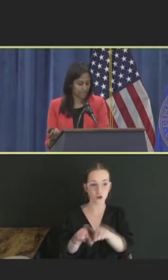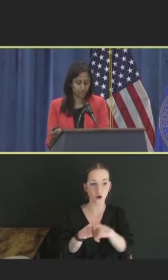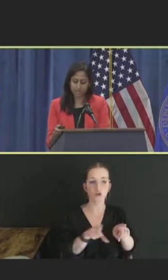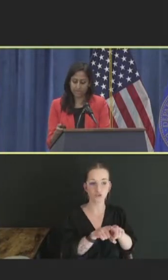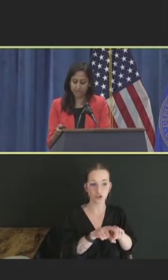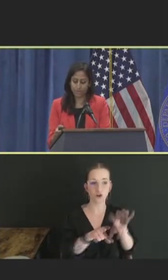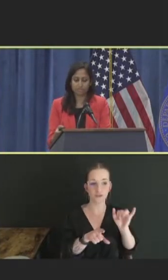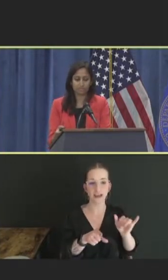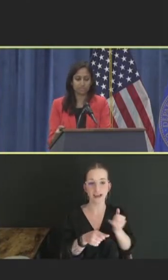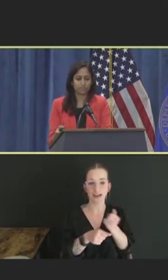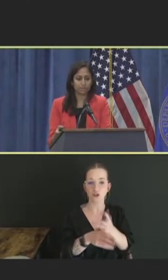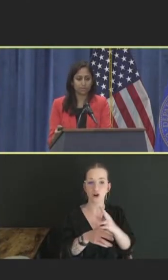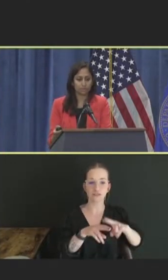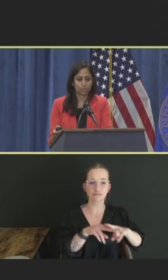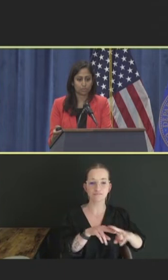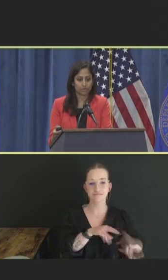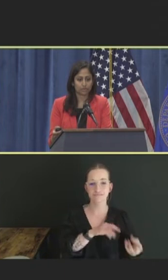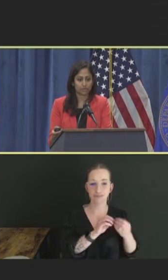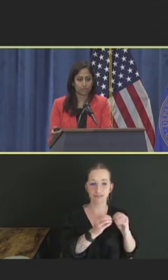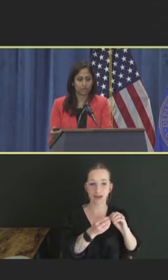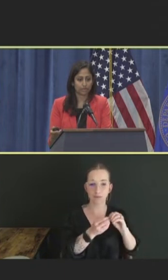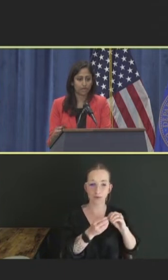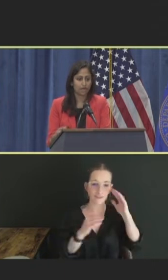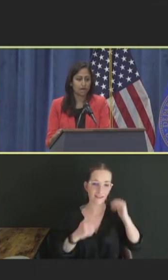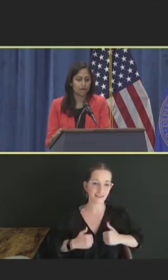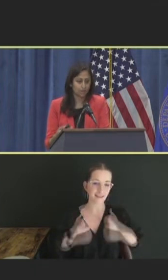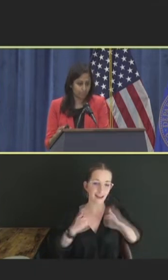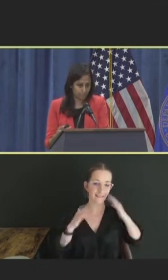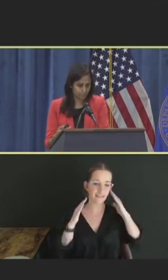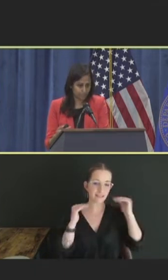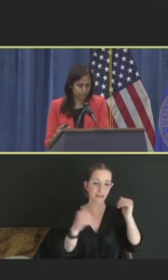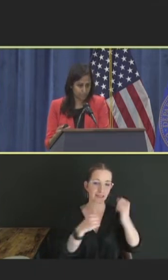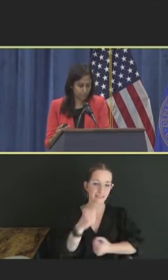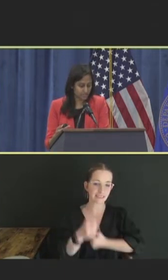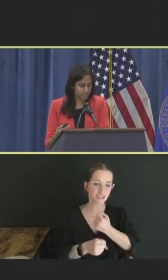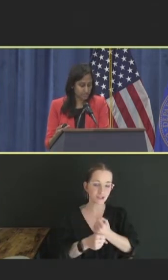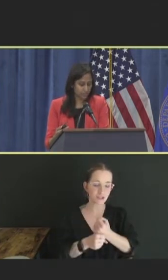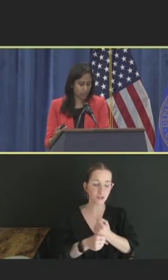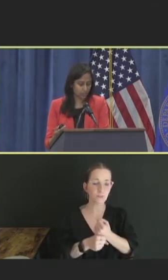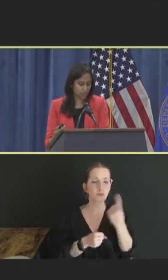And one thing I wanted to mention, maybe I can go back real quick. As you see that there were